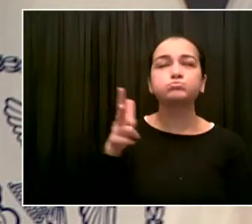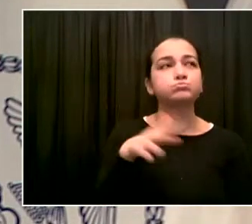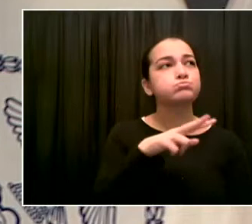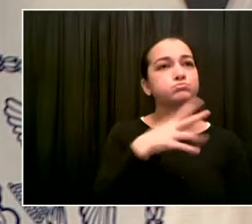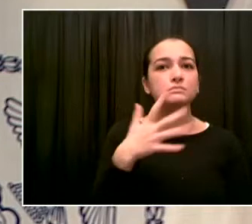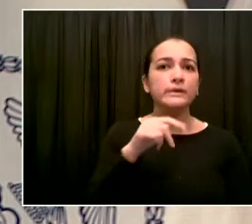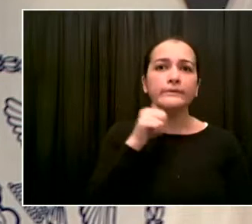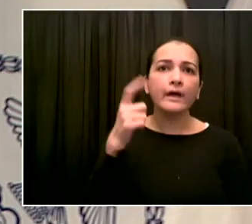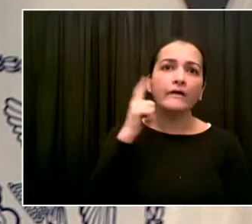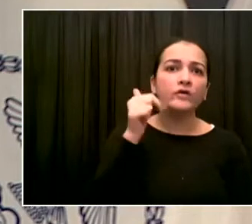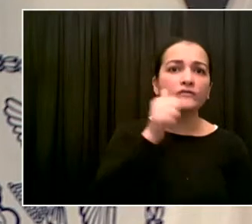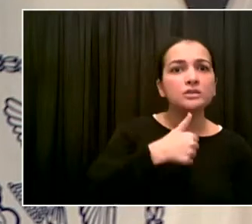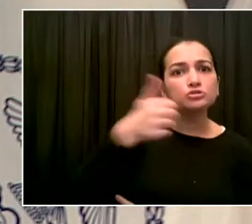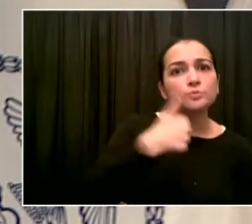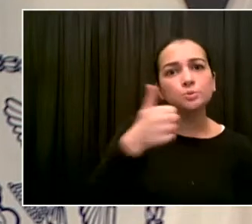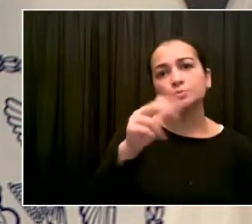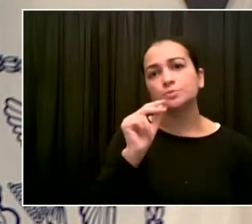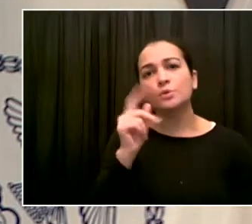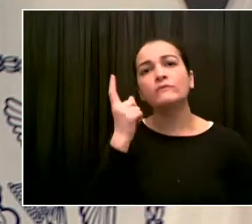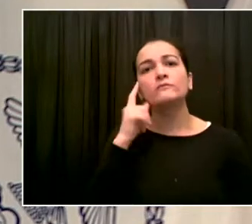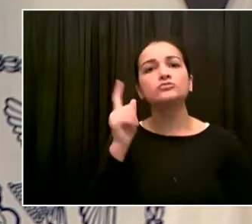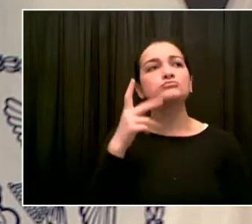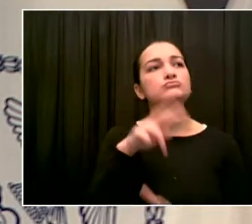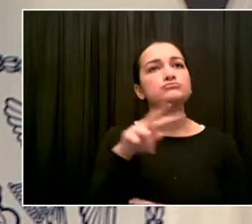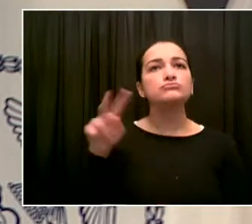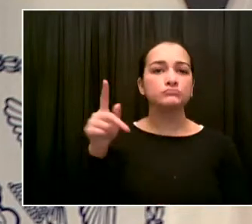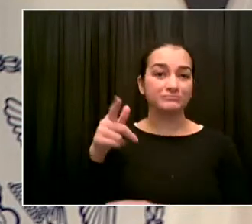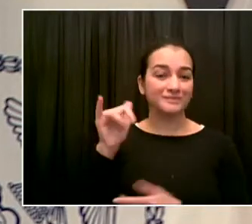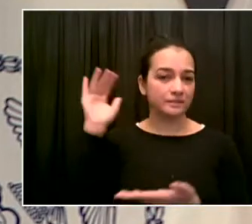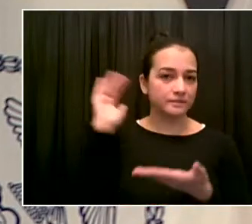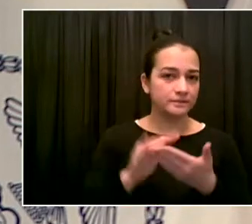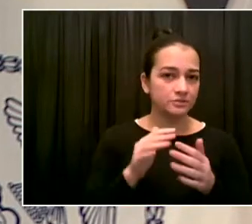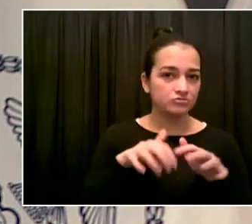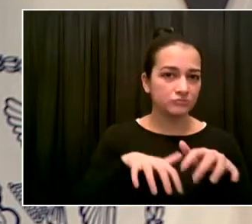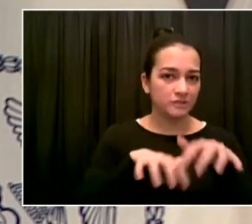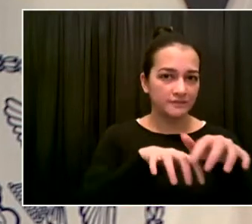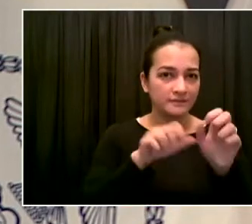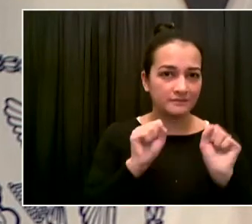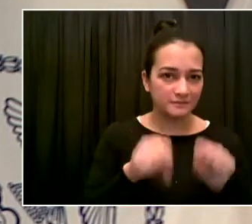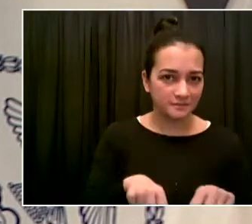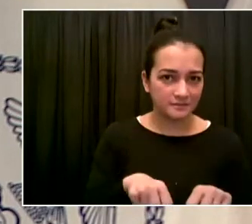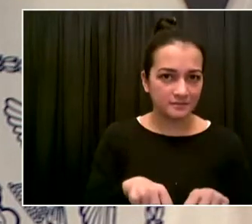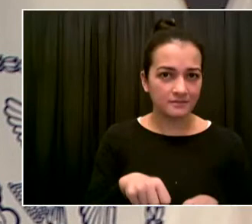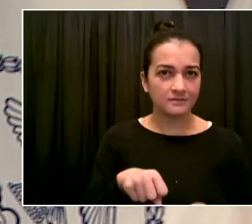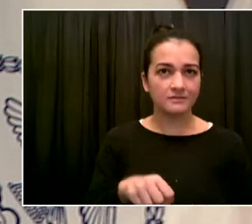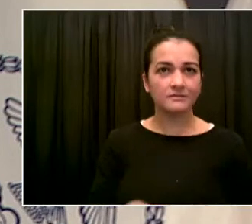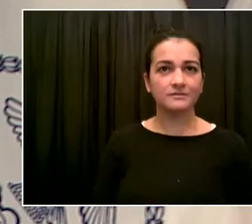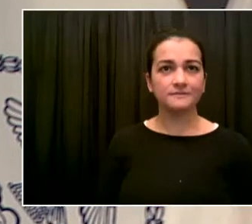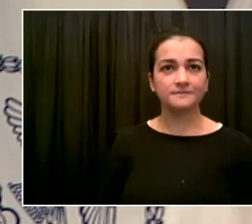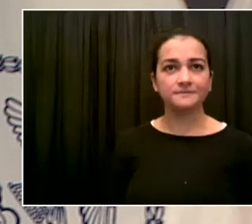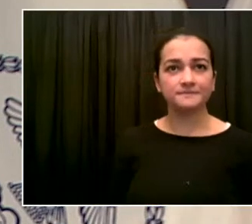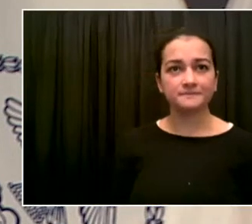WHERE TALKING TO TE HCITY COUNCIL ABOUT AND WE WILL SEE IF THERE SOMETHING THAT CAN BE DONE AND WILL HAVE AN